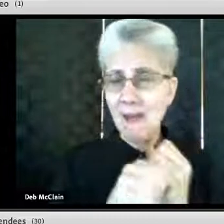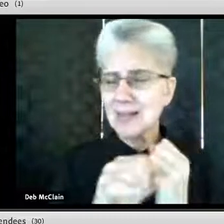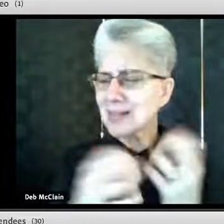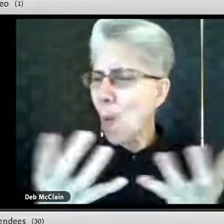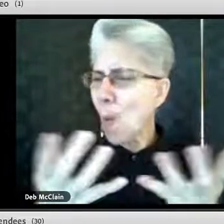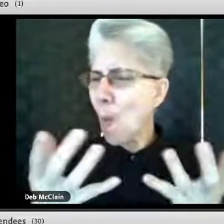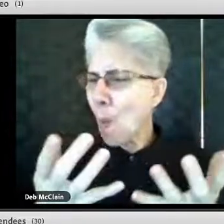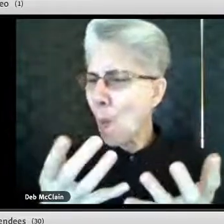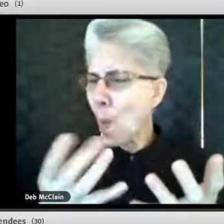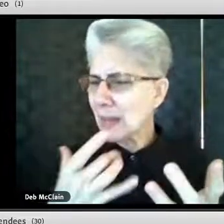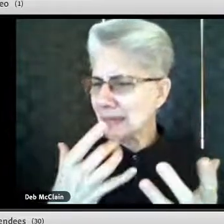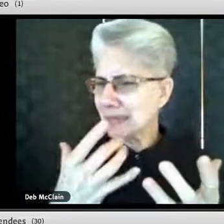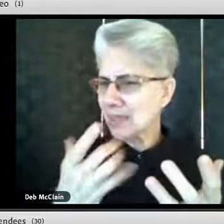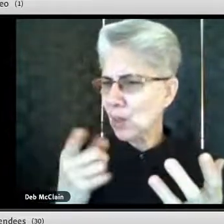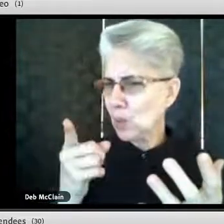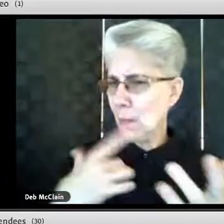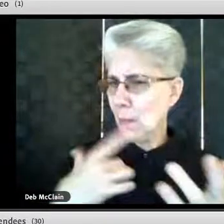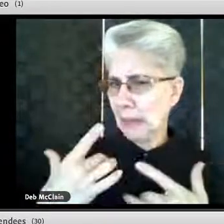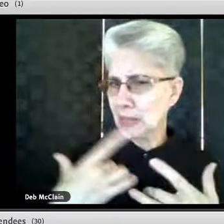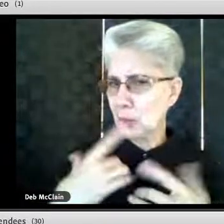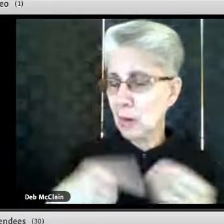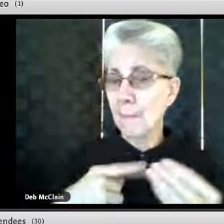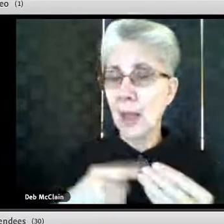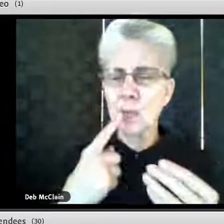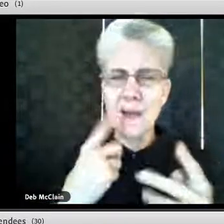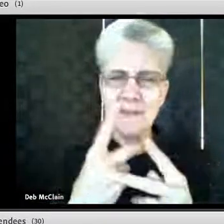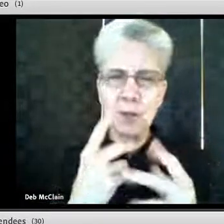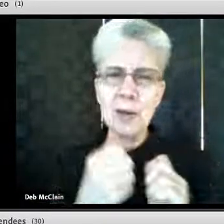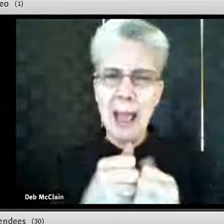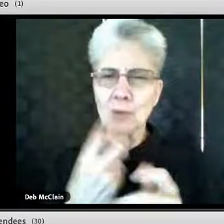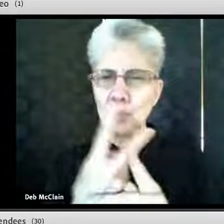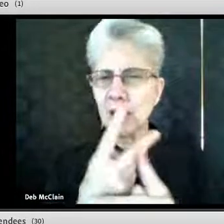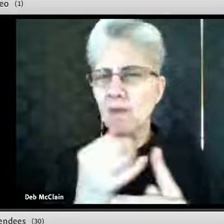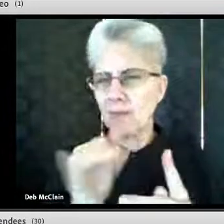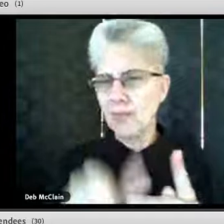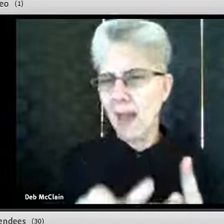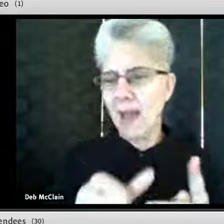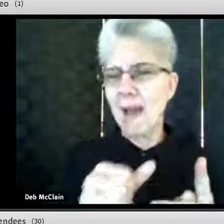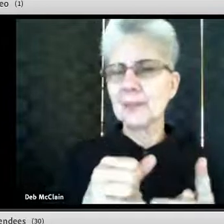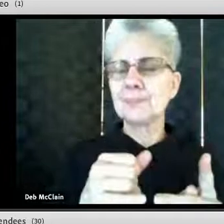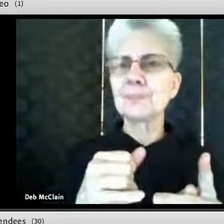What exactly is in there? You might be able to figure out and how to address it.